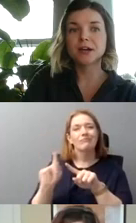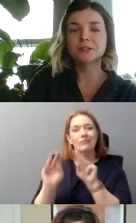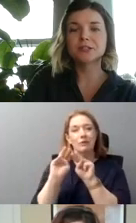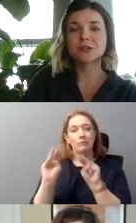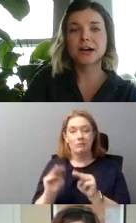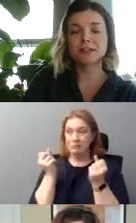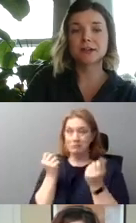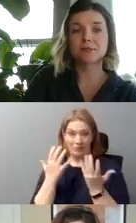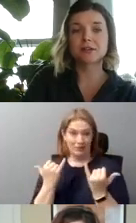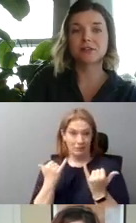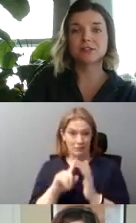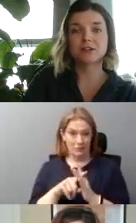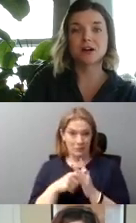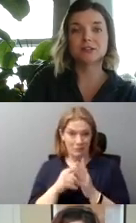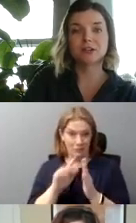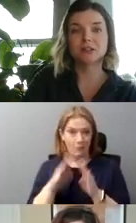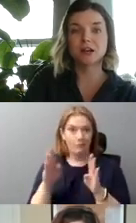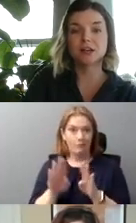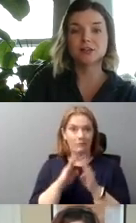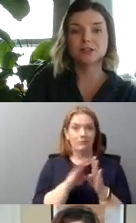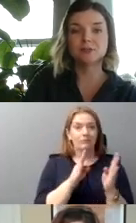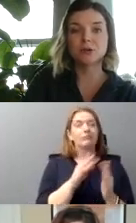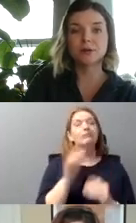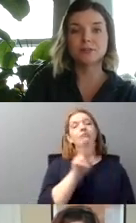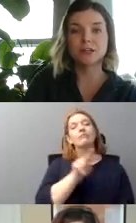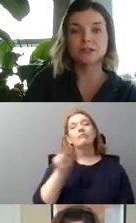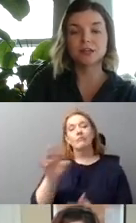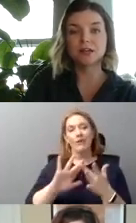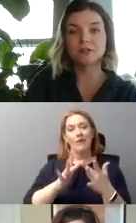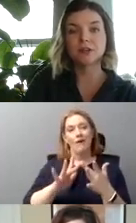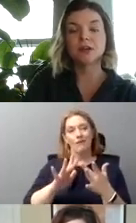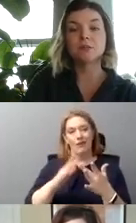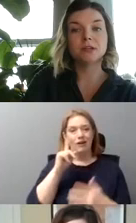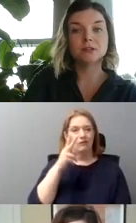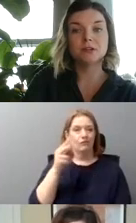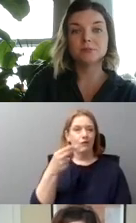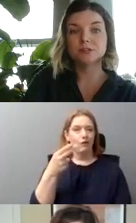I also highly recommend visiting HAHS online to learn more about these and many other homes